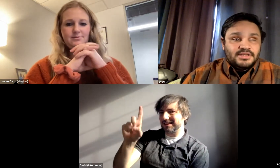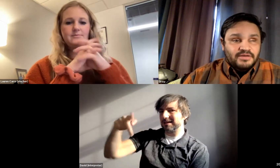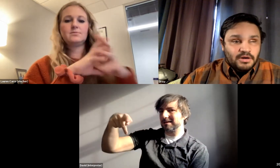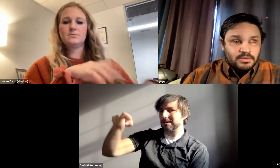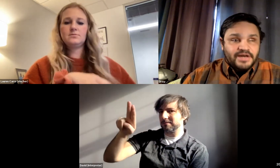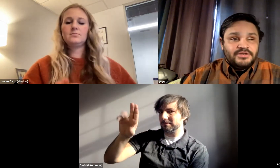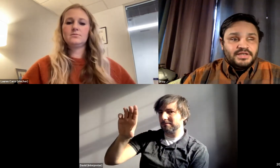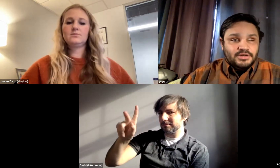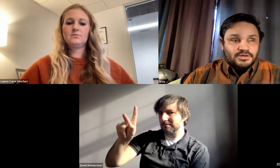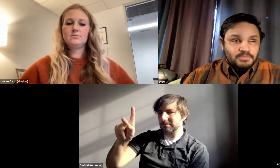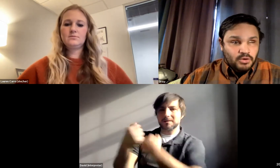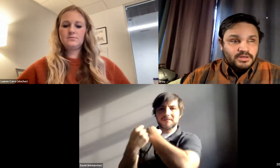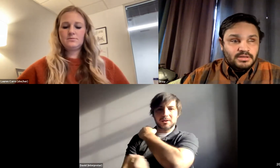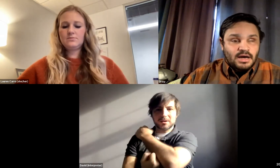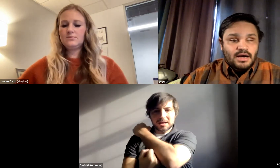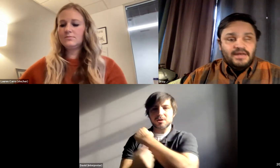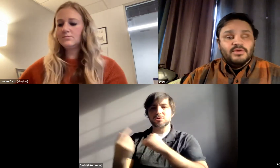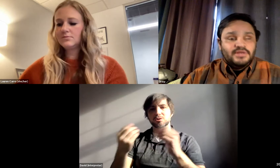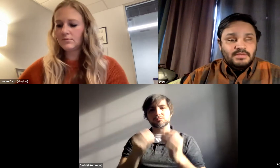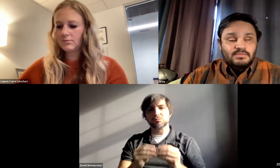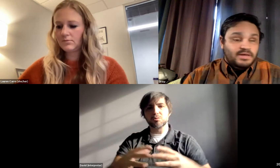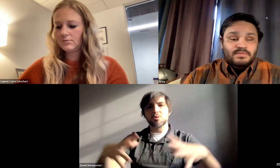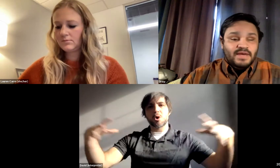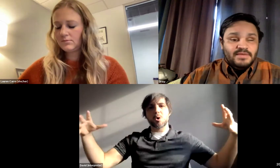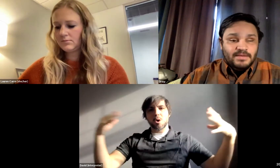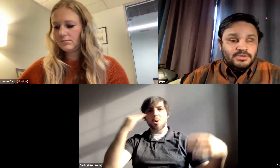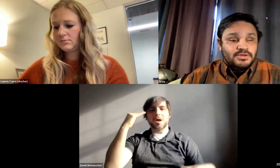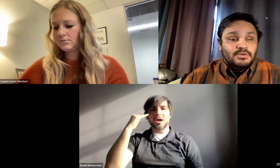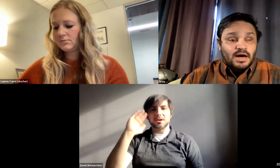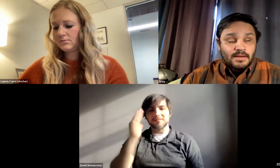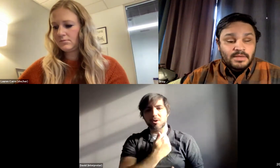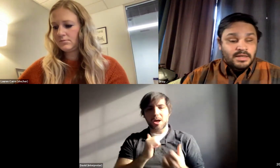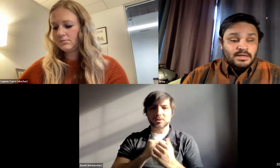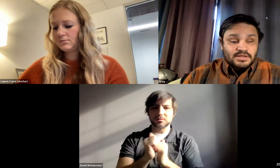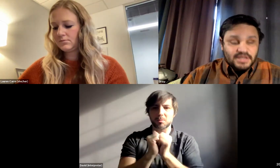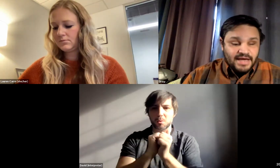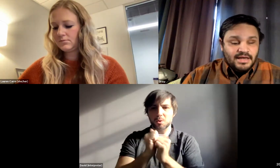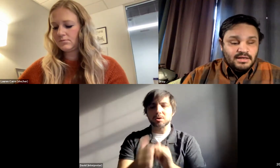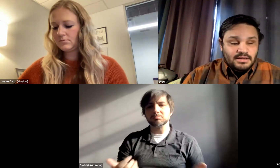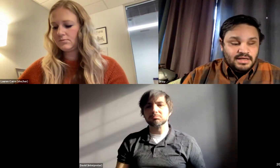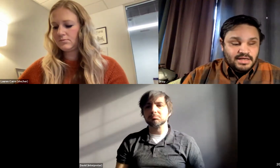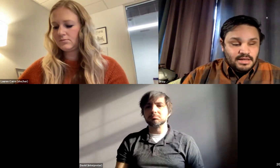of our players and sport where we are able to. To that end,